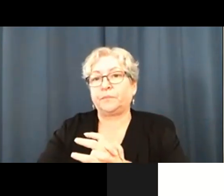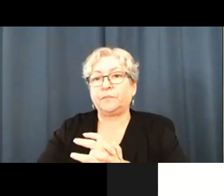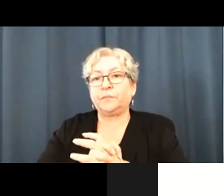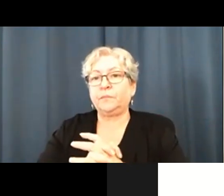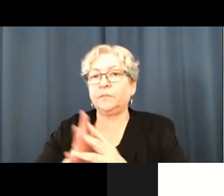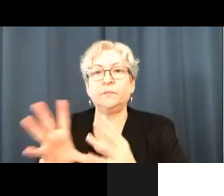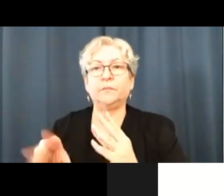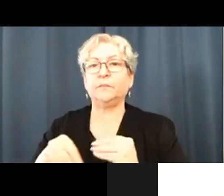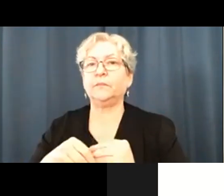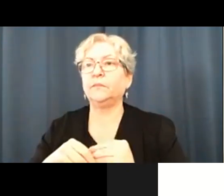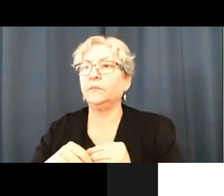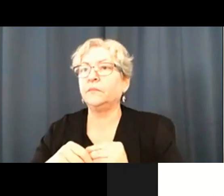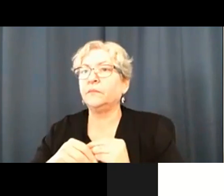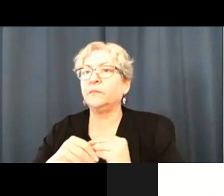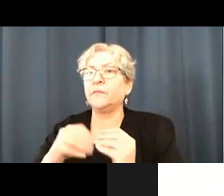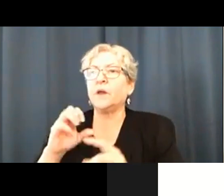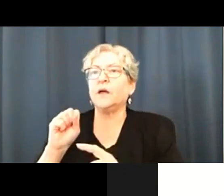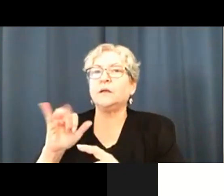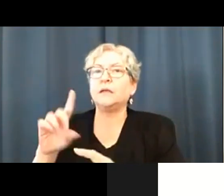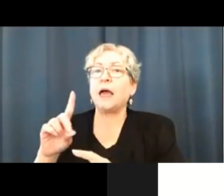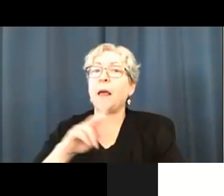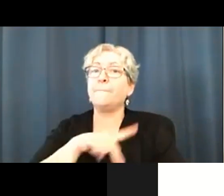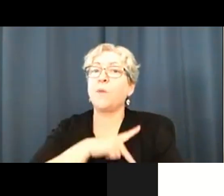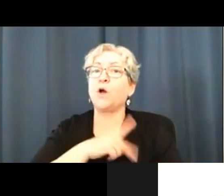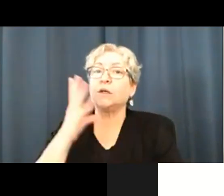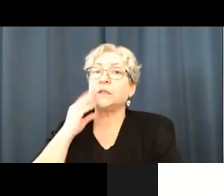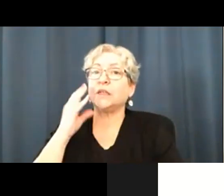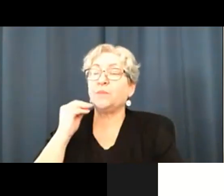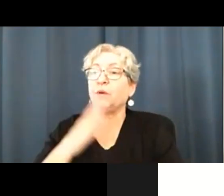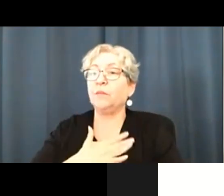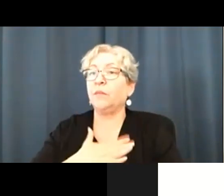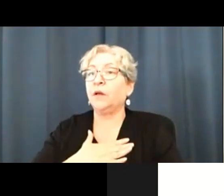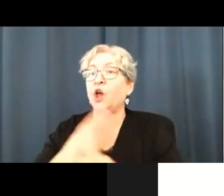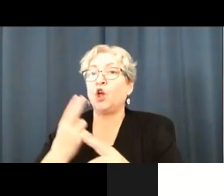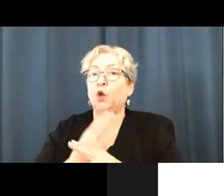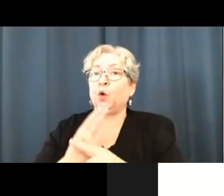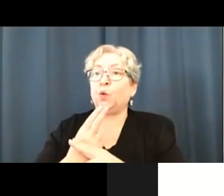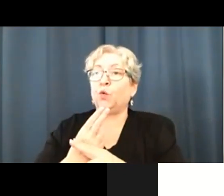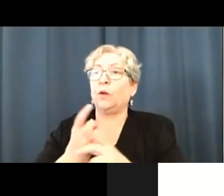From my personal experience, the UserWay provides accessible menu